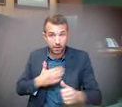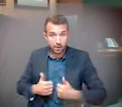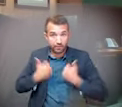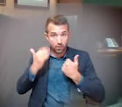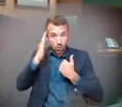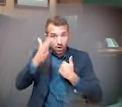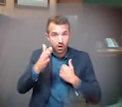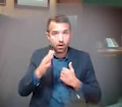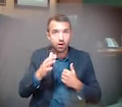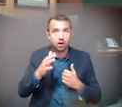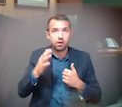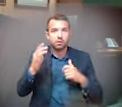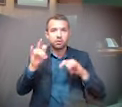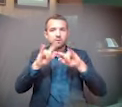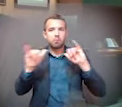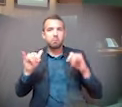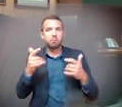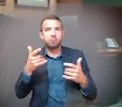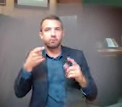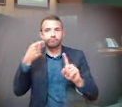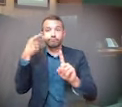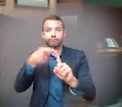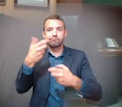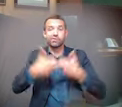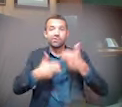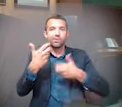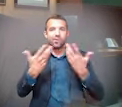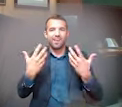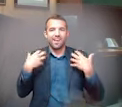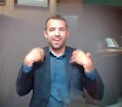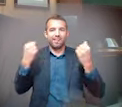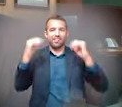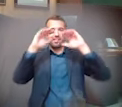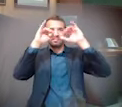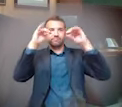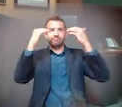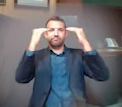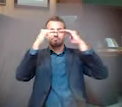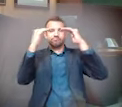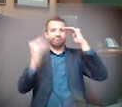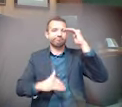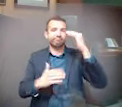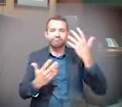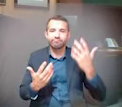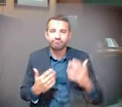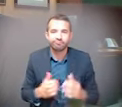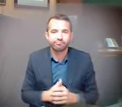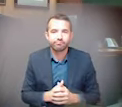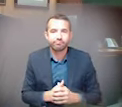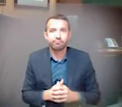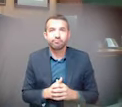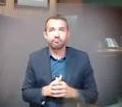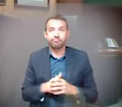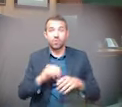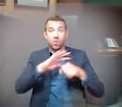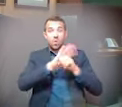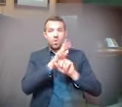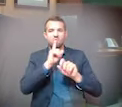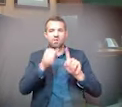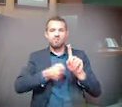of health disparity and how COVID-19 is impacting disproportionately people